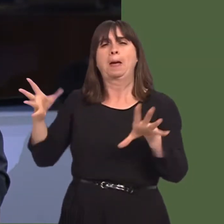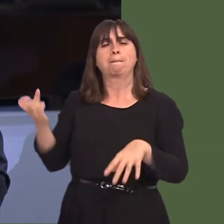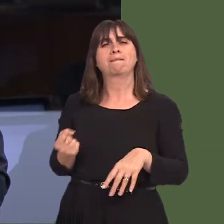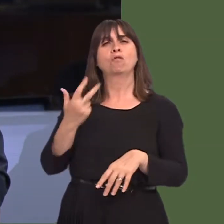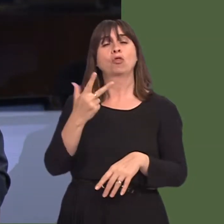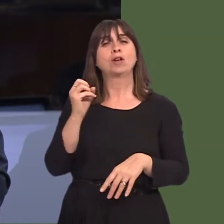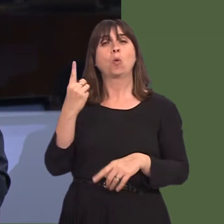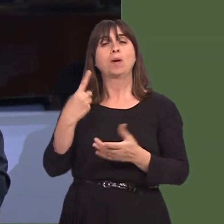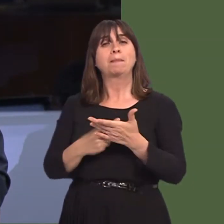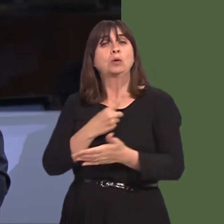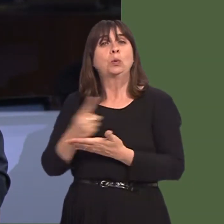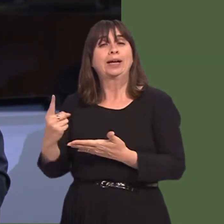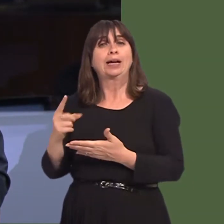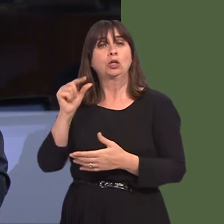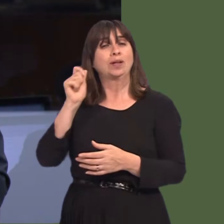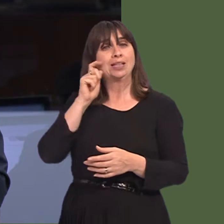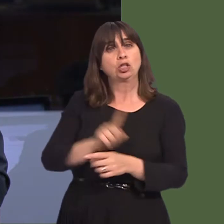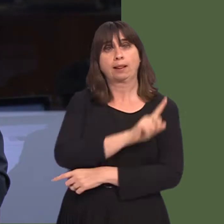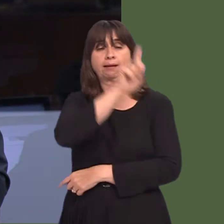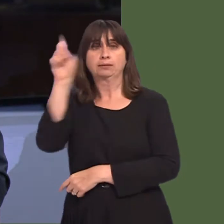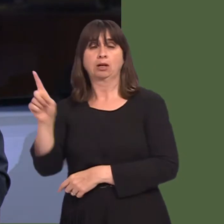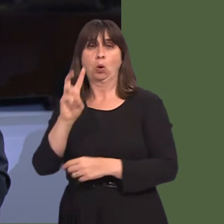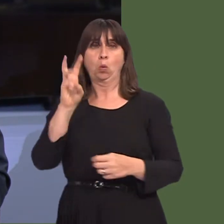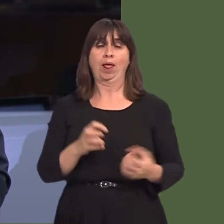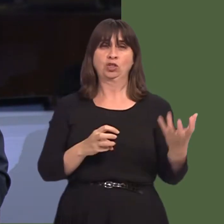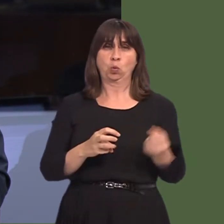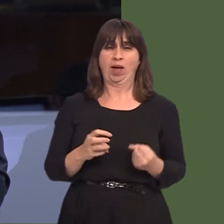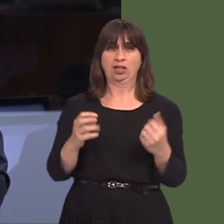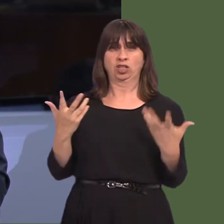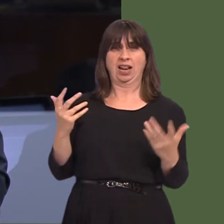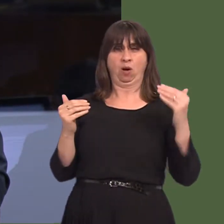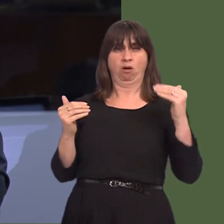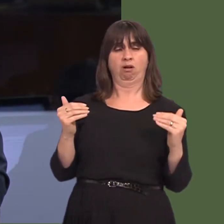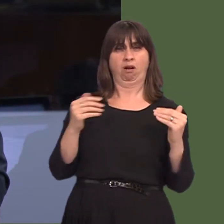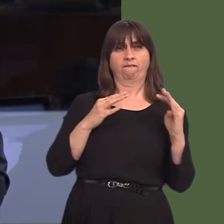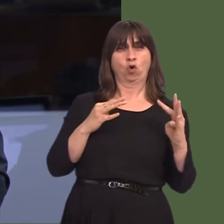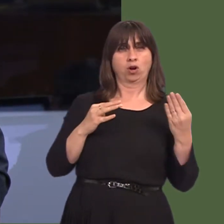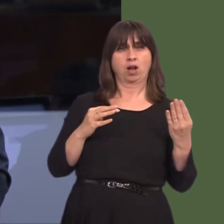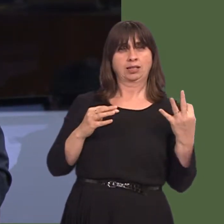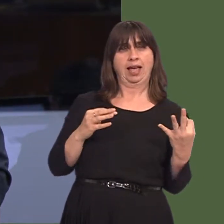Twenty years later, the Welsh pay packet contains £498 a week, whereas the Scottish pay packet